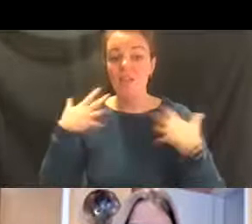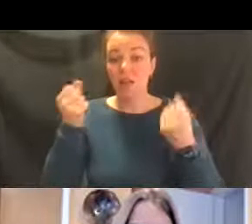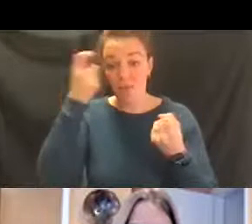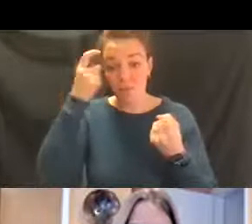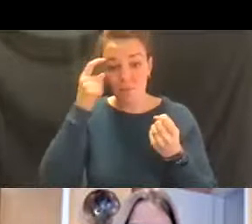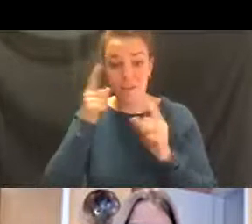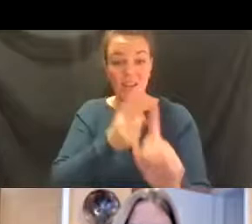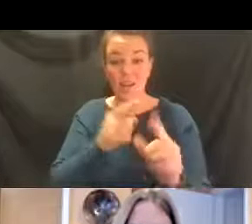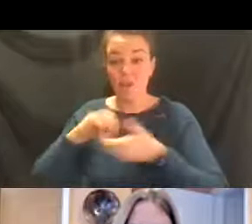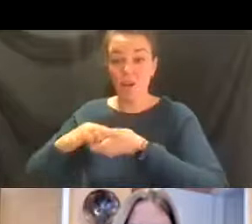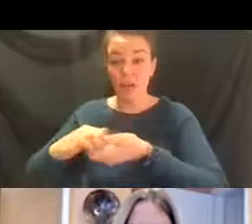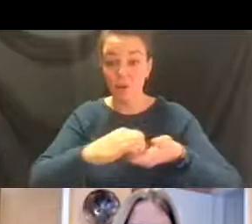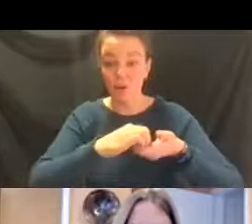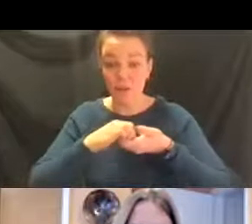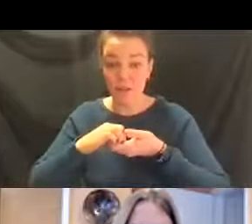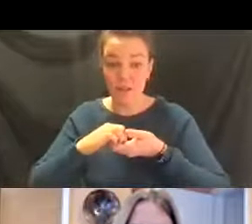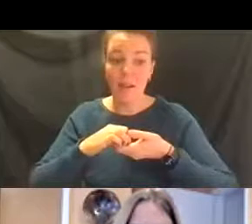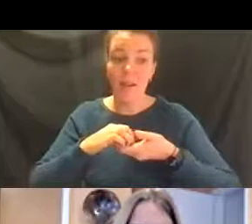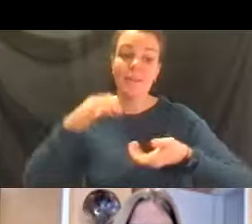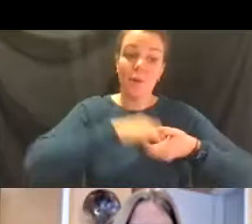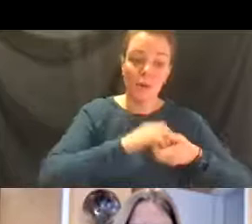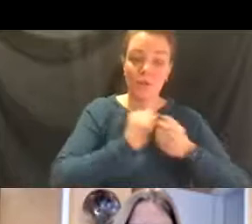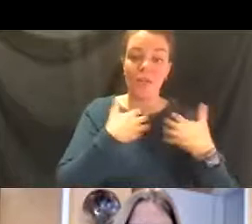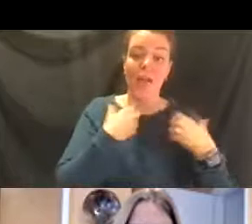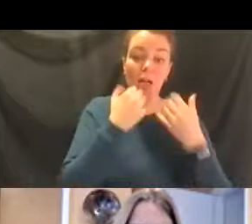is a partnership between the Health Matters program which is located at the University of